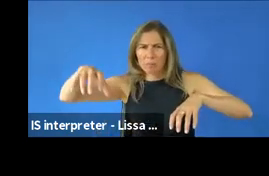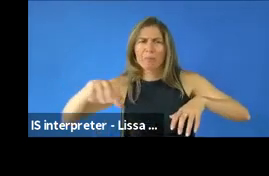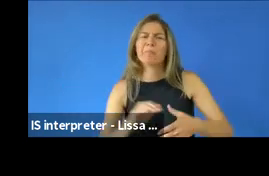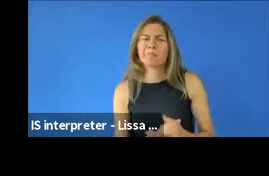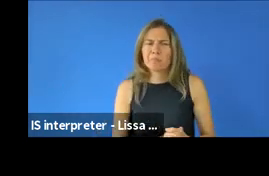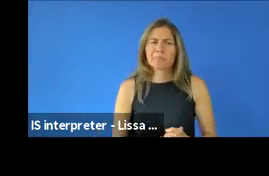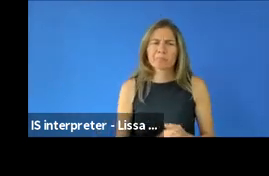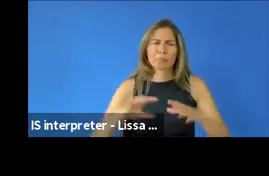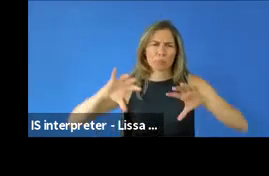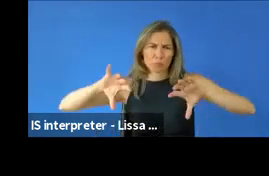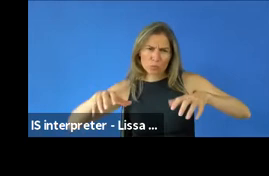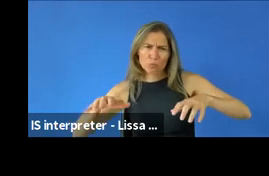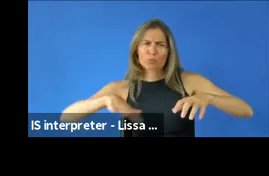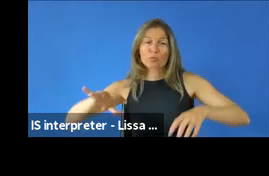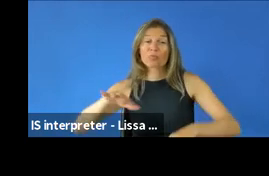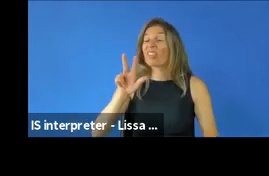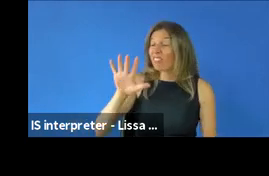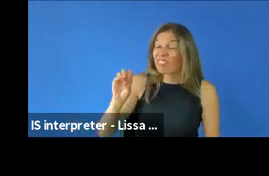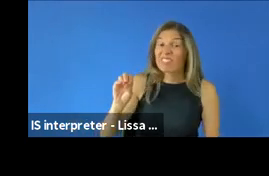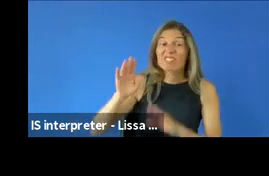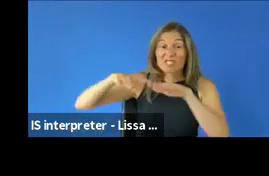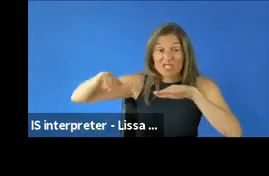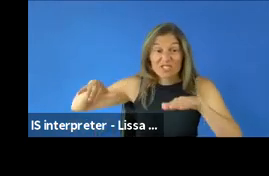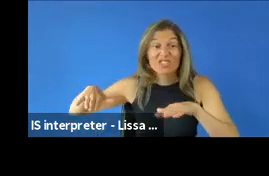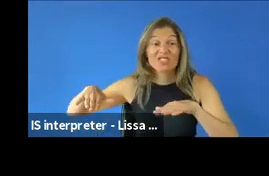in 45 schools and we targeted 350 children. 200 girls